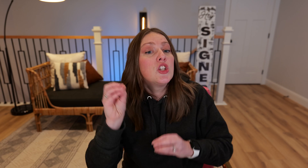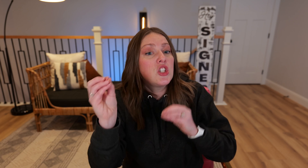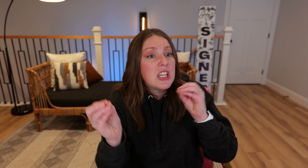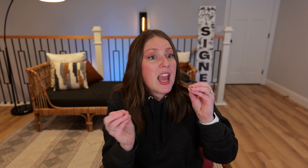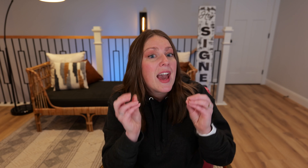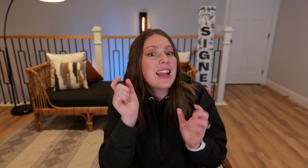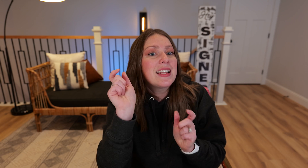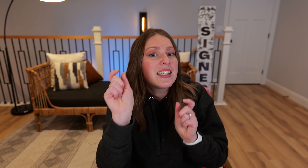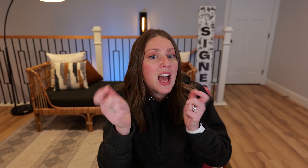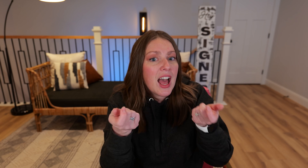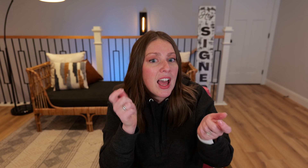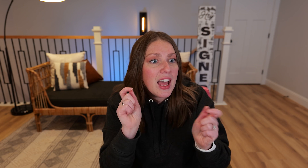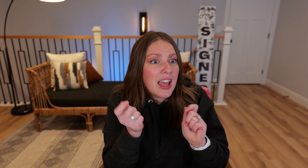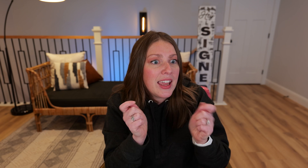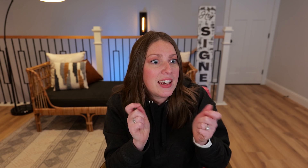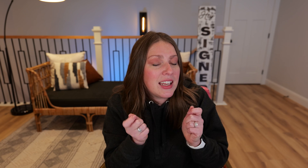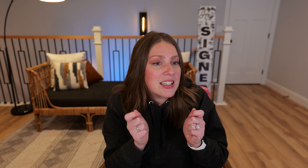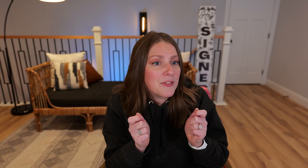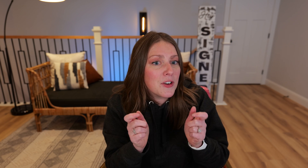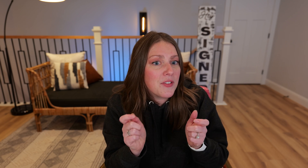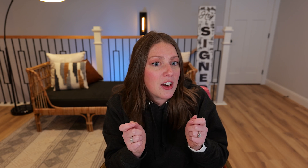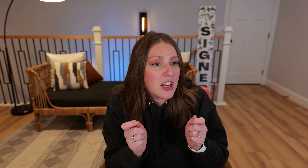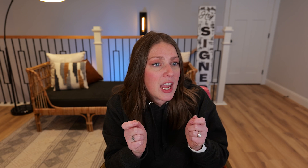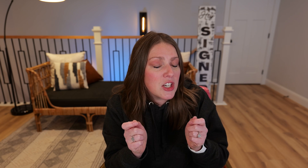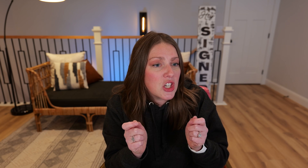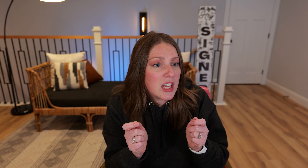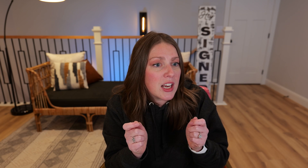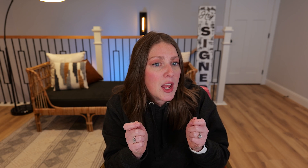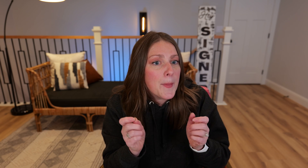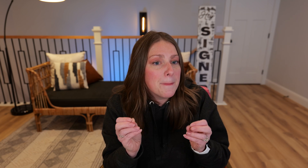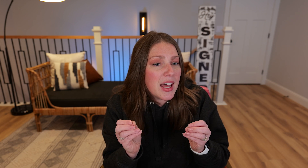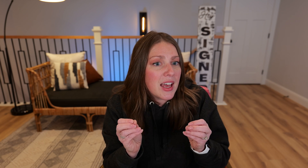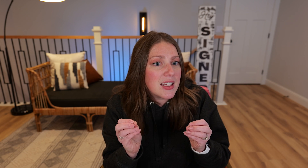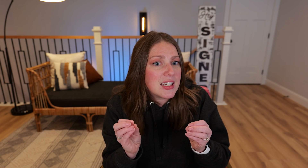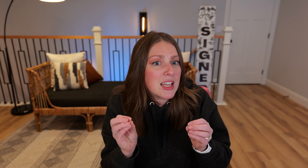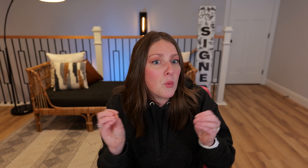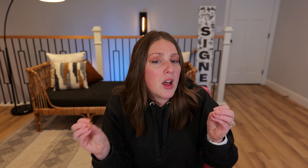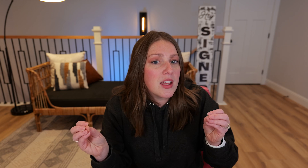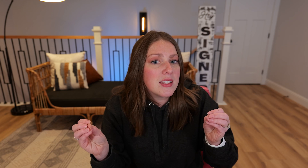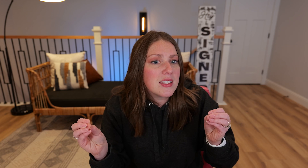She had a tiny different variation, but it was